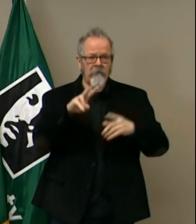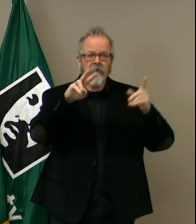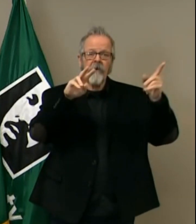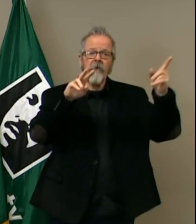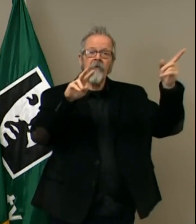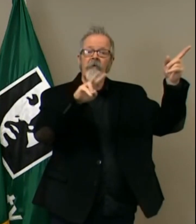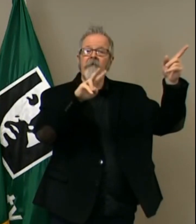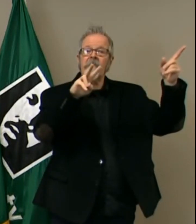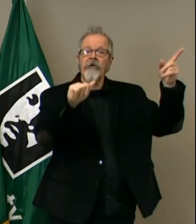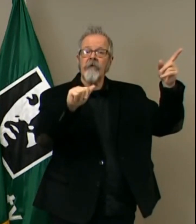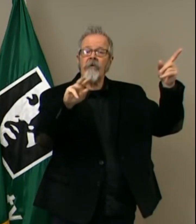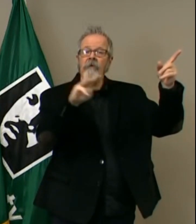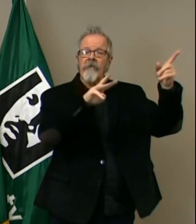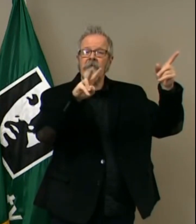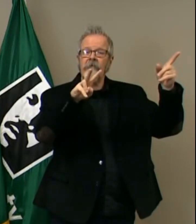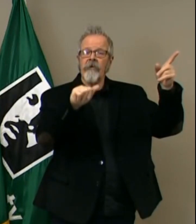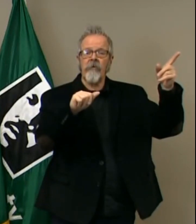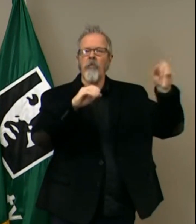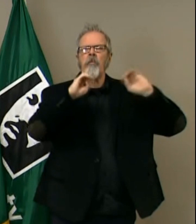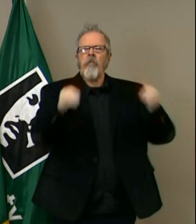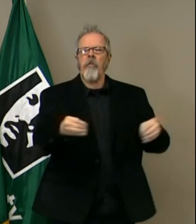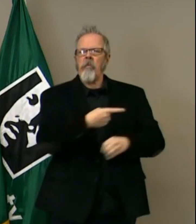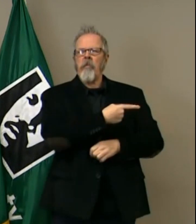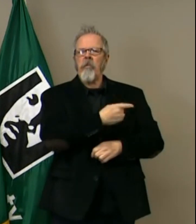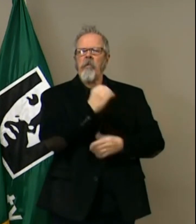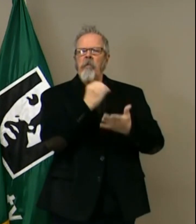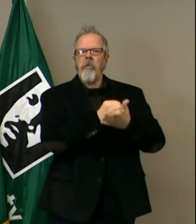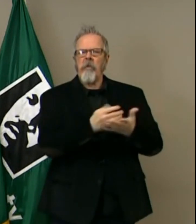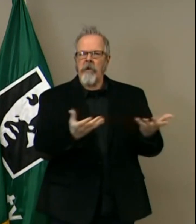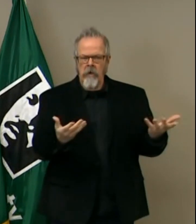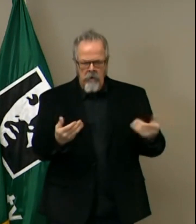prioritization and he said he would shortly and I think this will facilitate